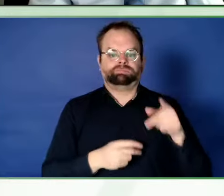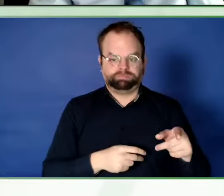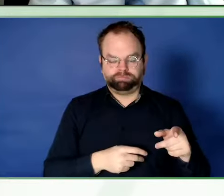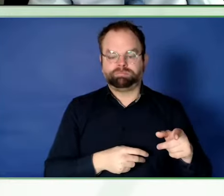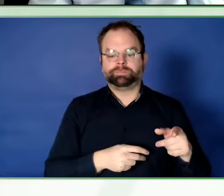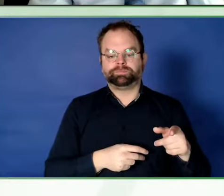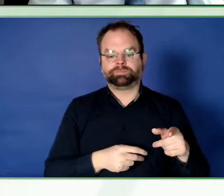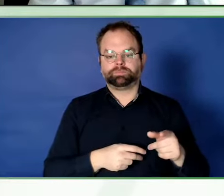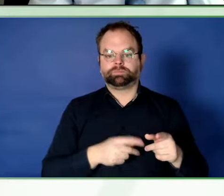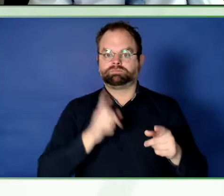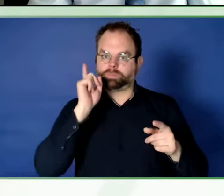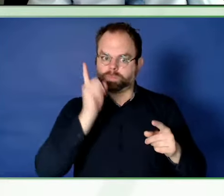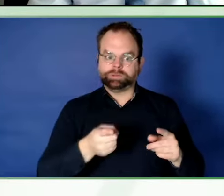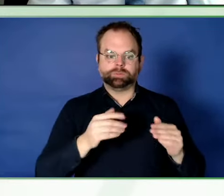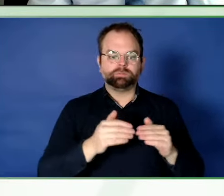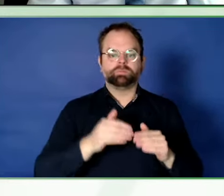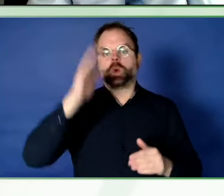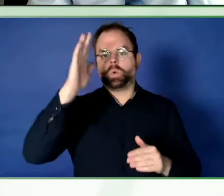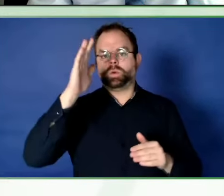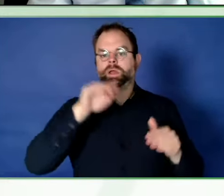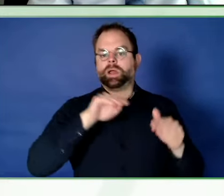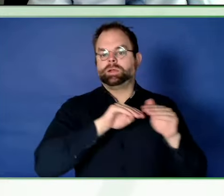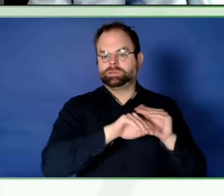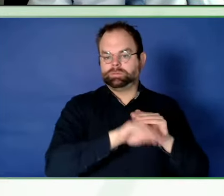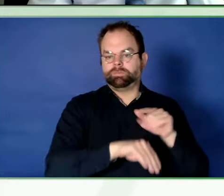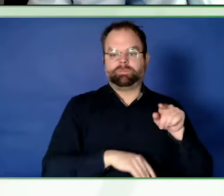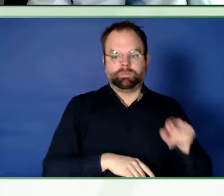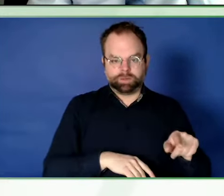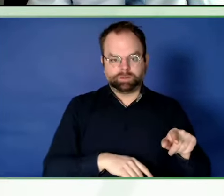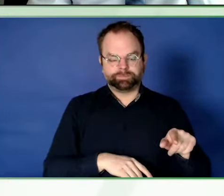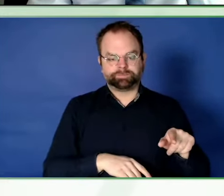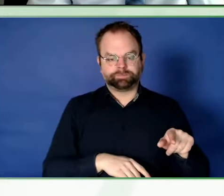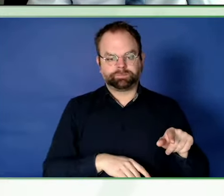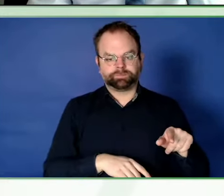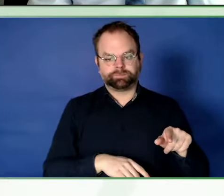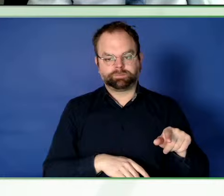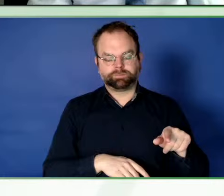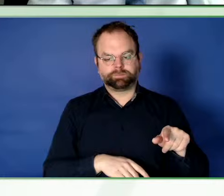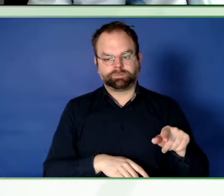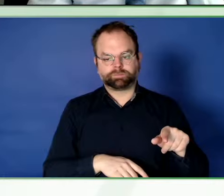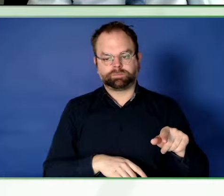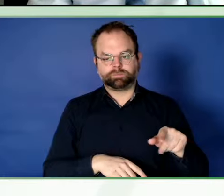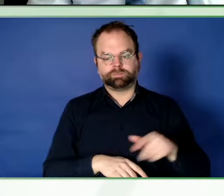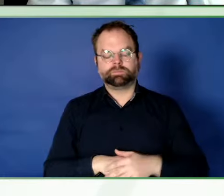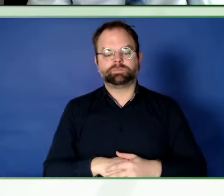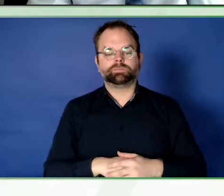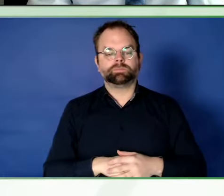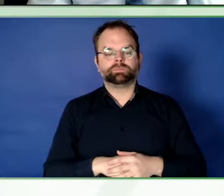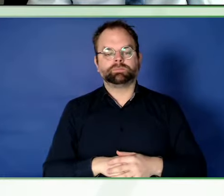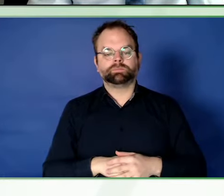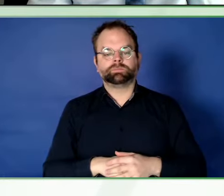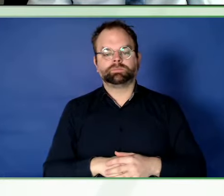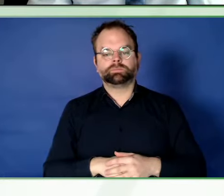One more question, you mentioned this is a 10 year plan and you are in the